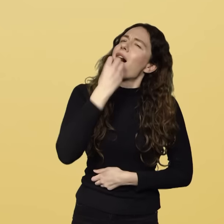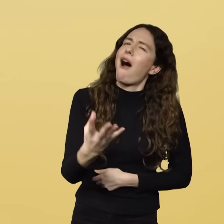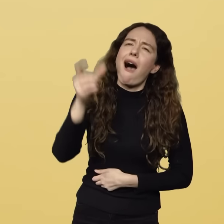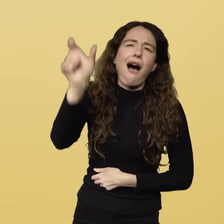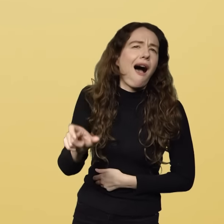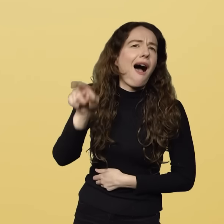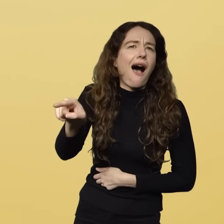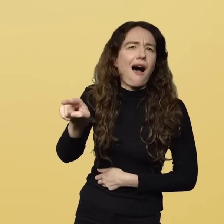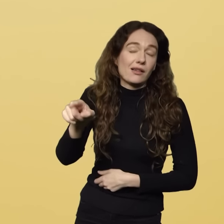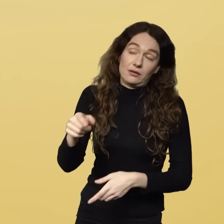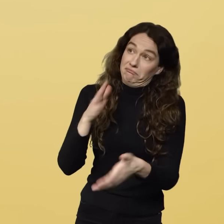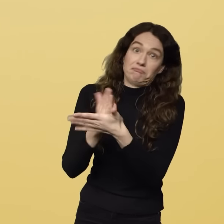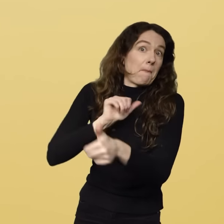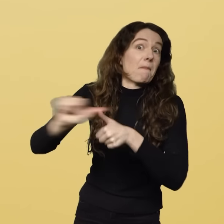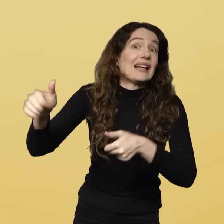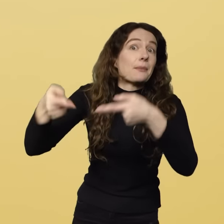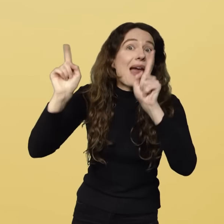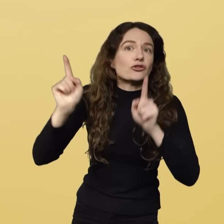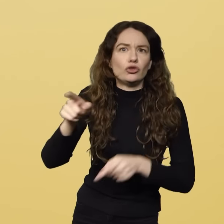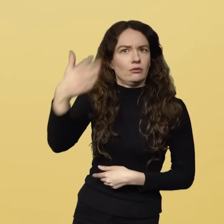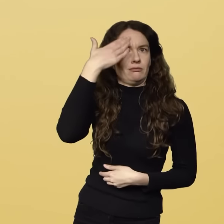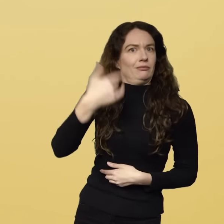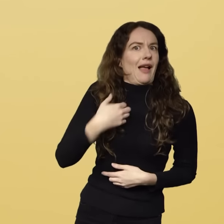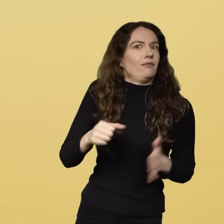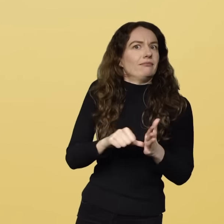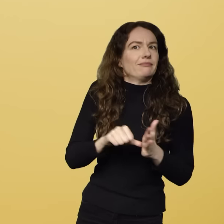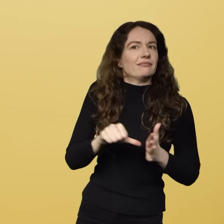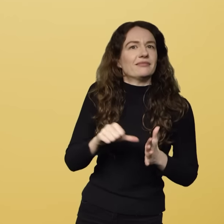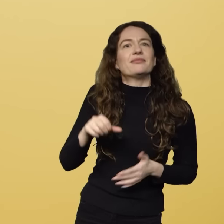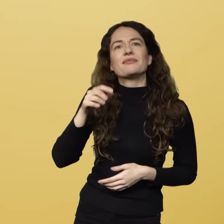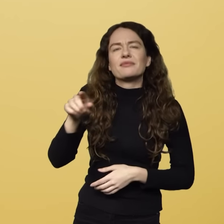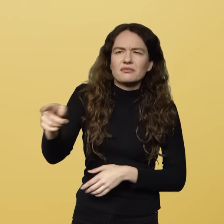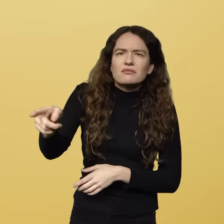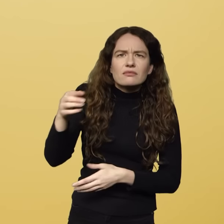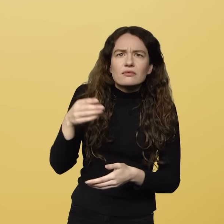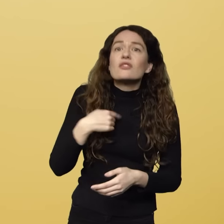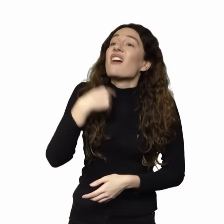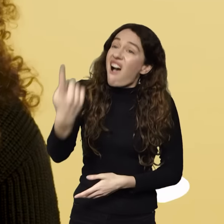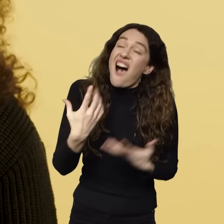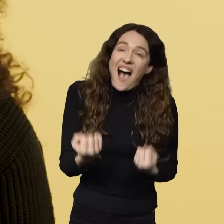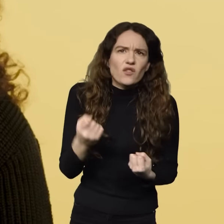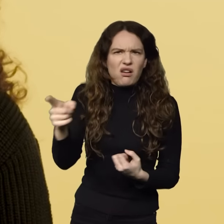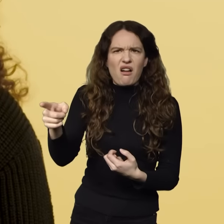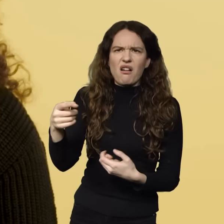And she still wouldn't judge me. She just wanted, all she cared about was that I was okay and that I was healthy I basically live on the toilet.